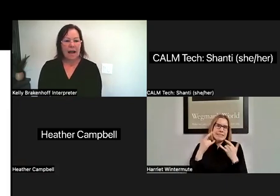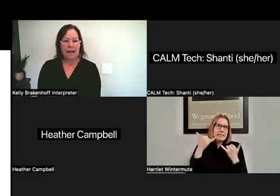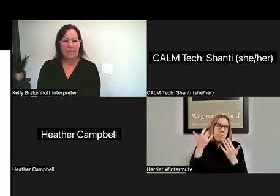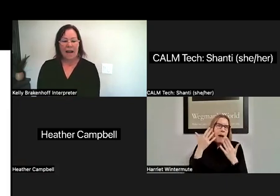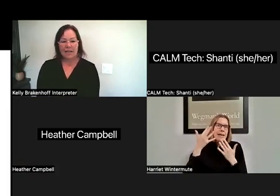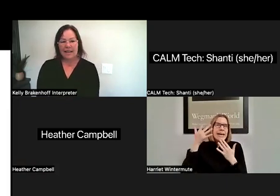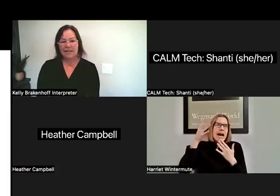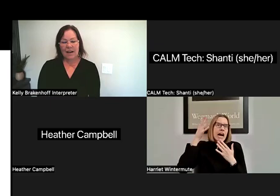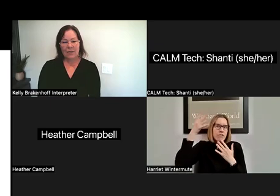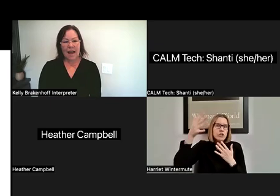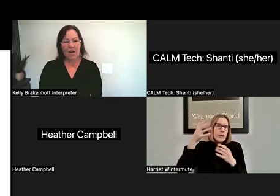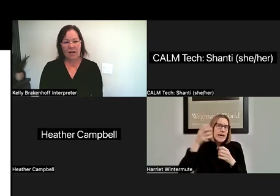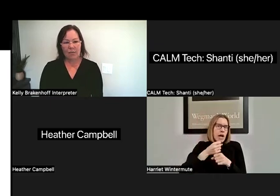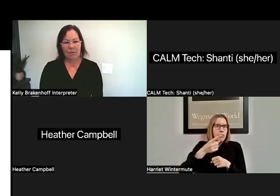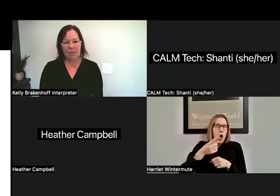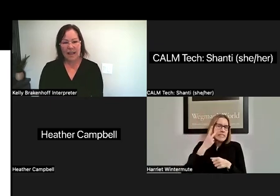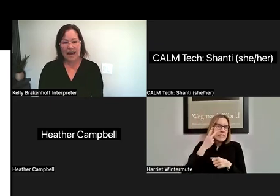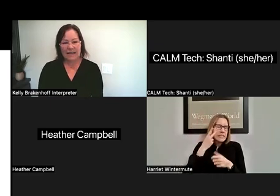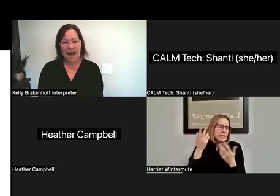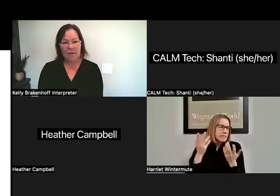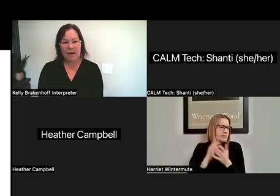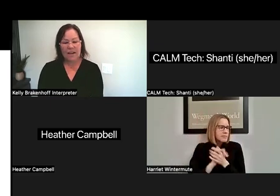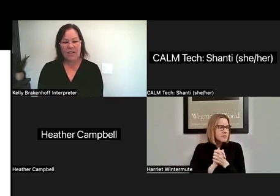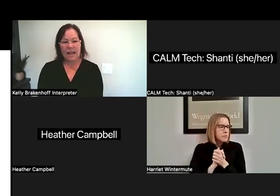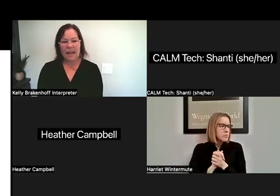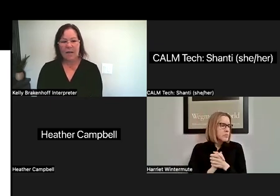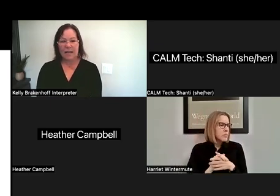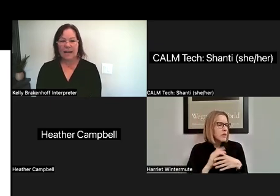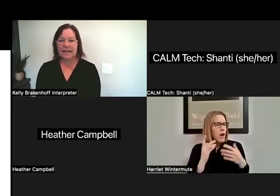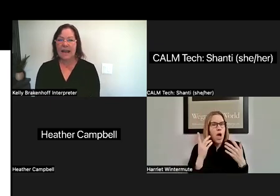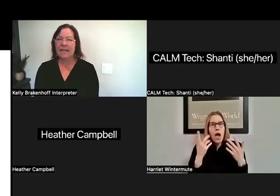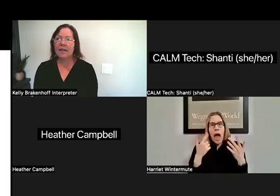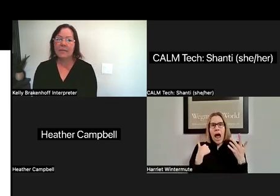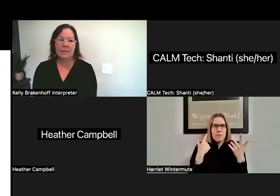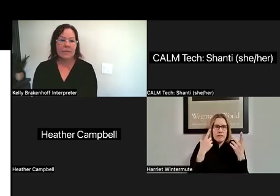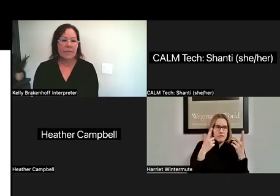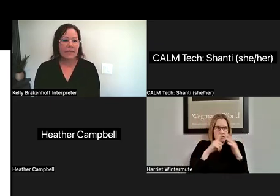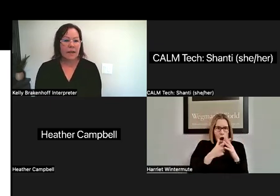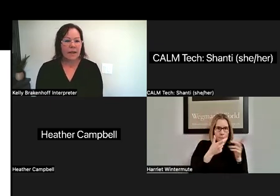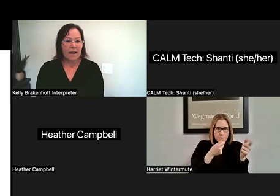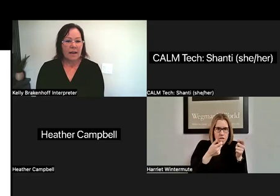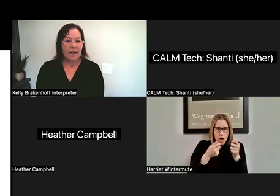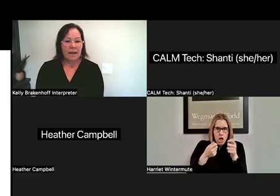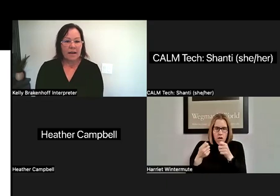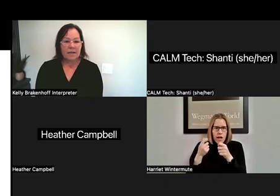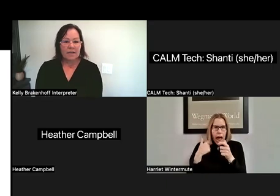I am not really satisfied with how if looked in excel. But eventually I would like to get there.